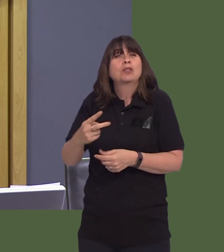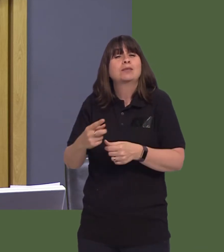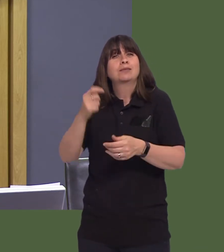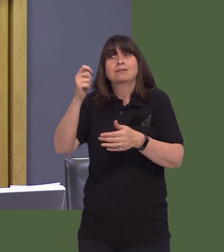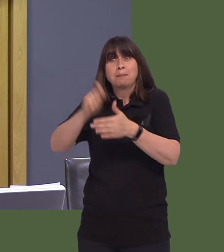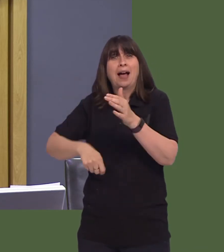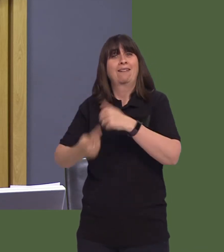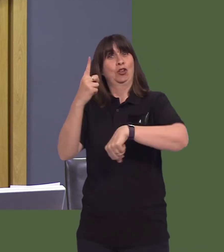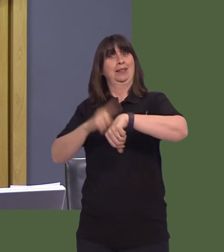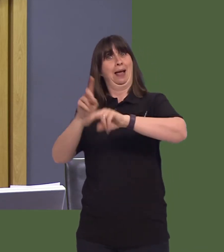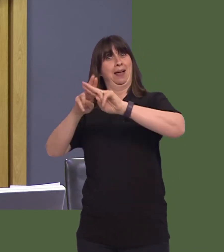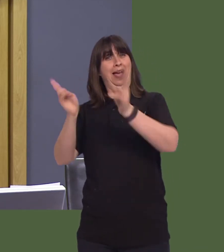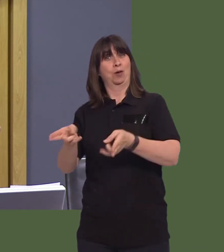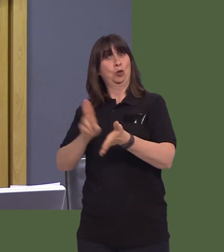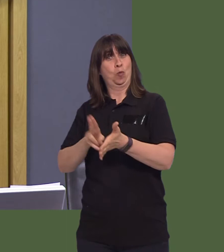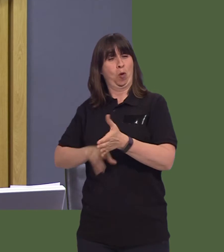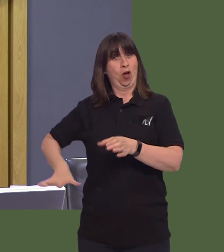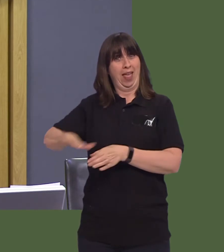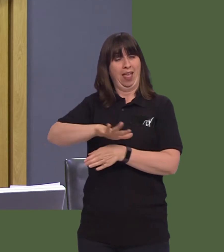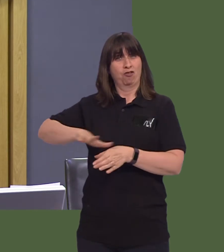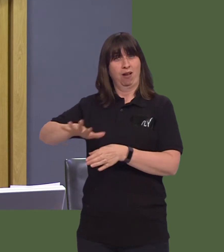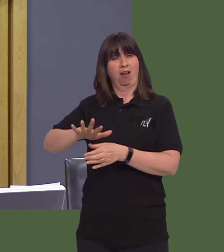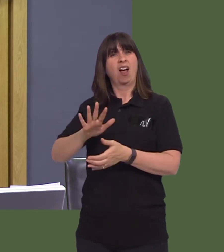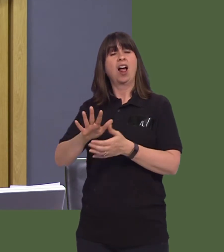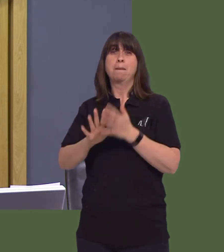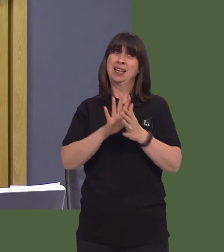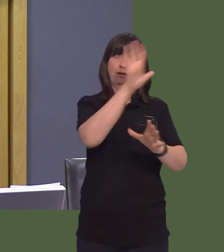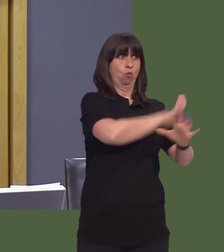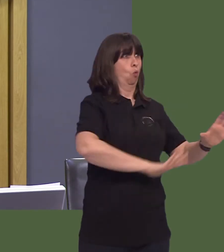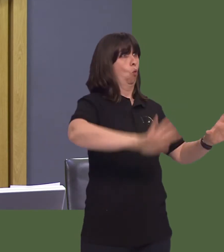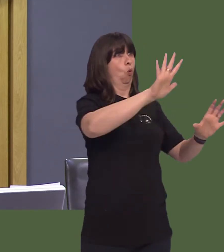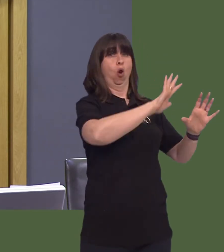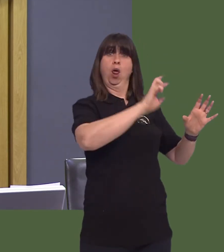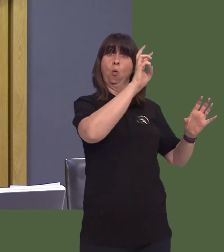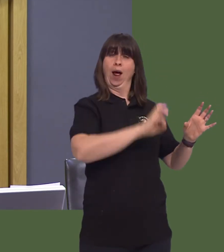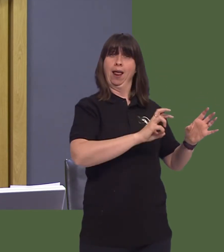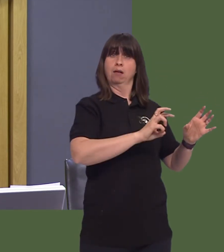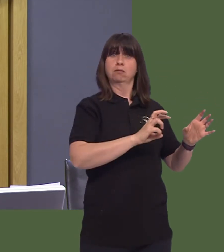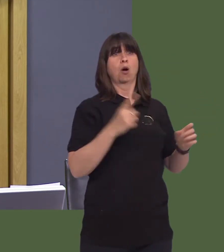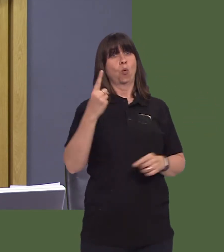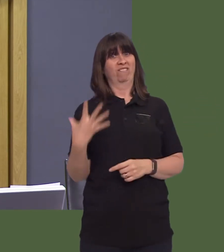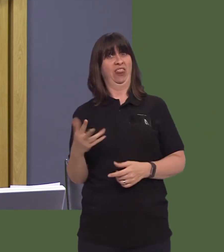purchase their homes in Newport, and that's one fifth of all Help to Buy homes purchased in Wales.